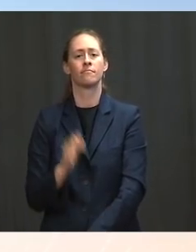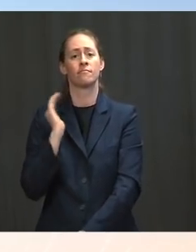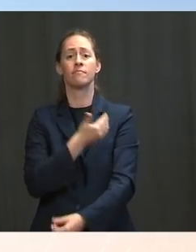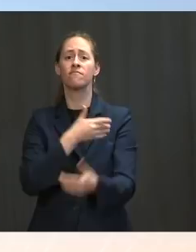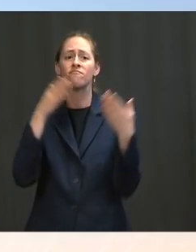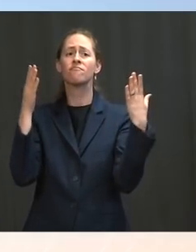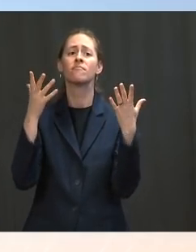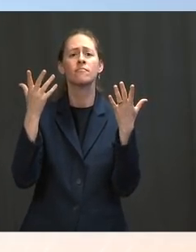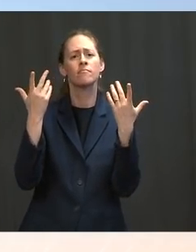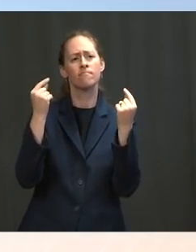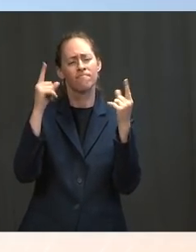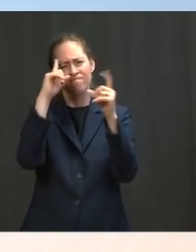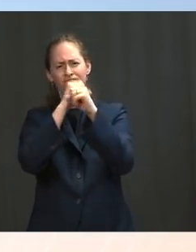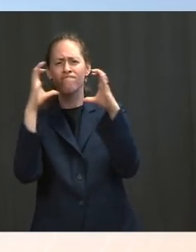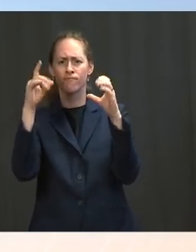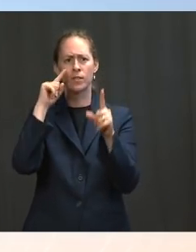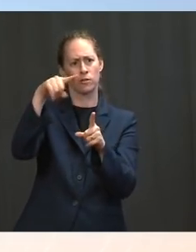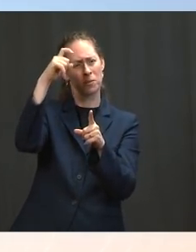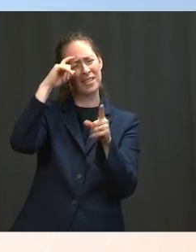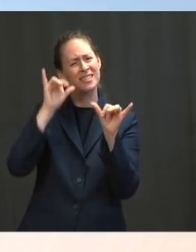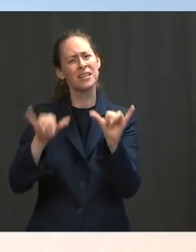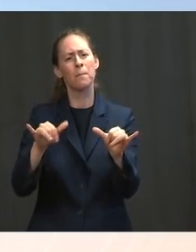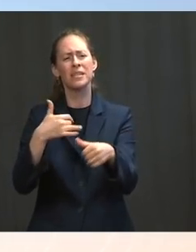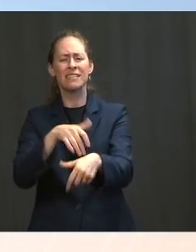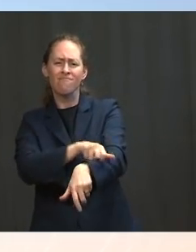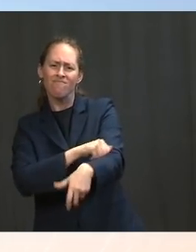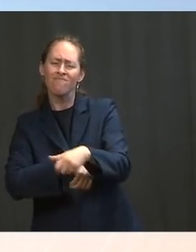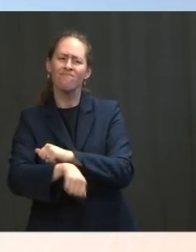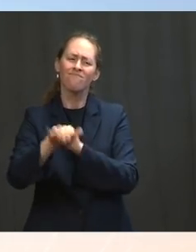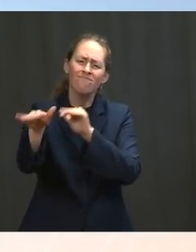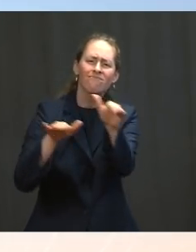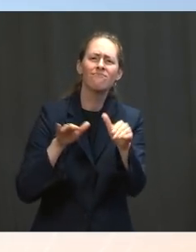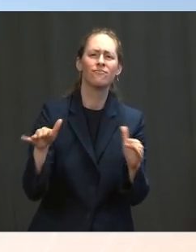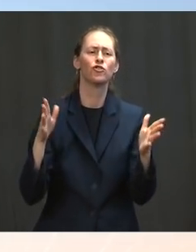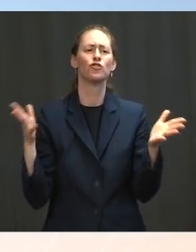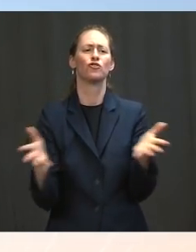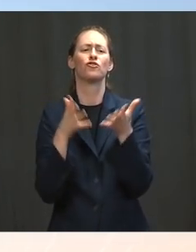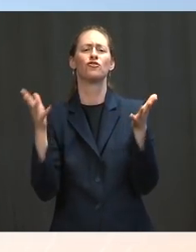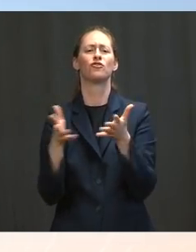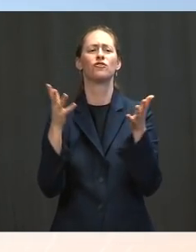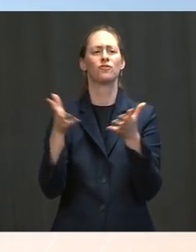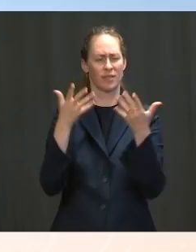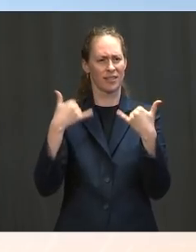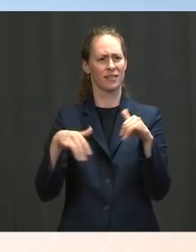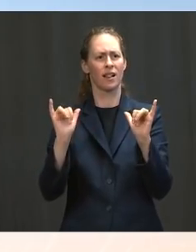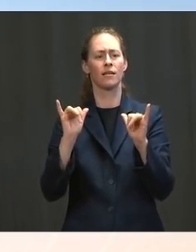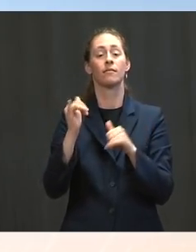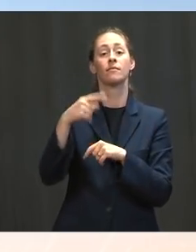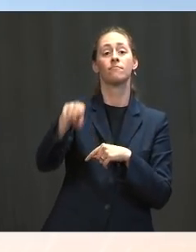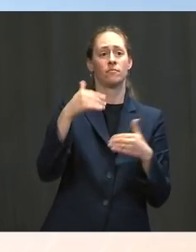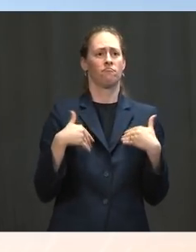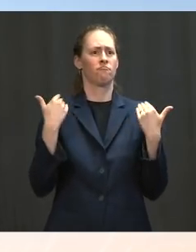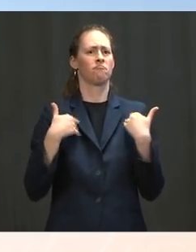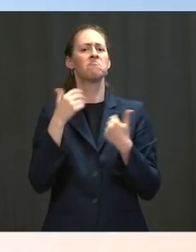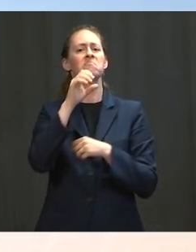And that includes, as we've noted in here in the past, young people under the age of 27 who are being vaccinated at a lower rate